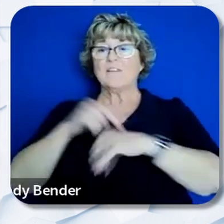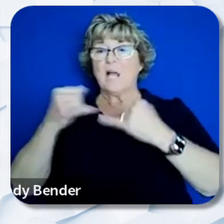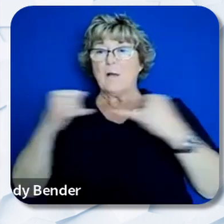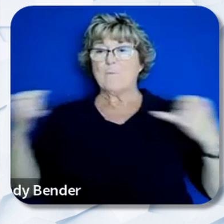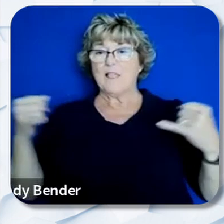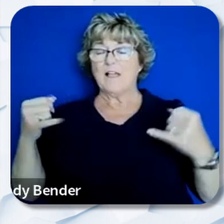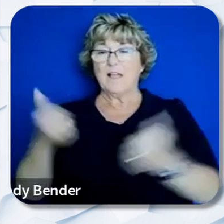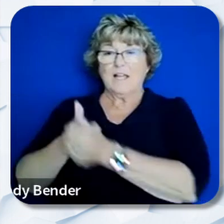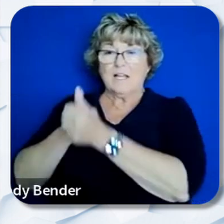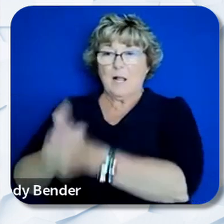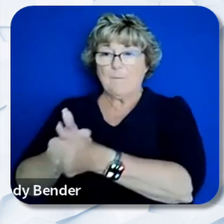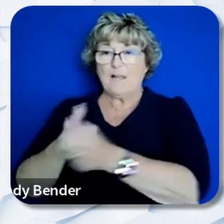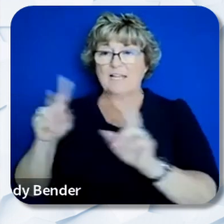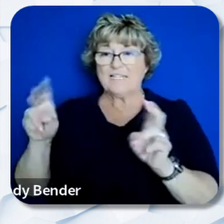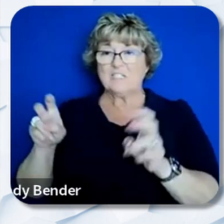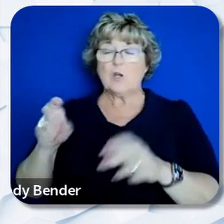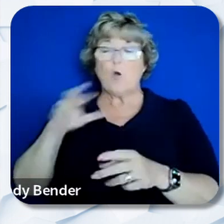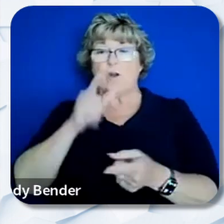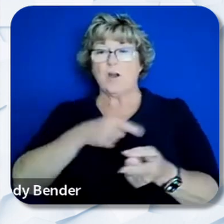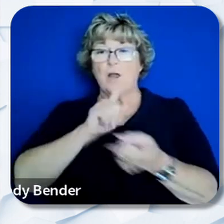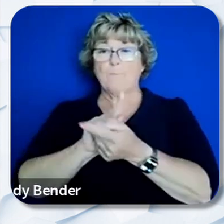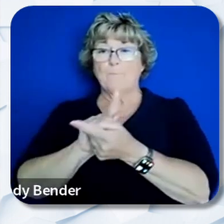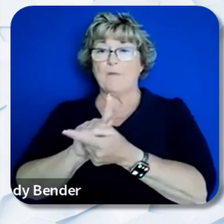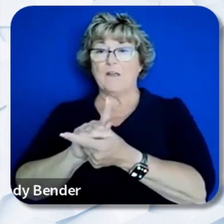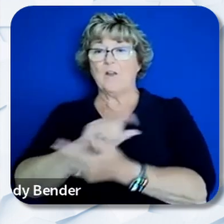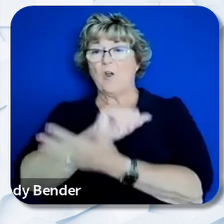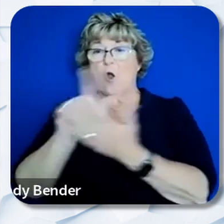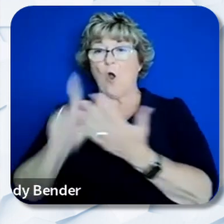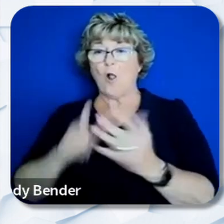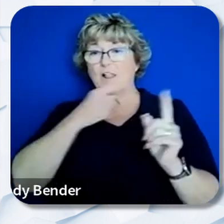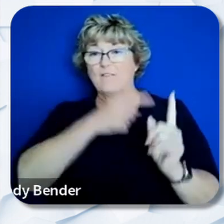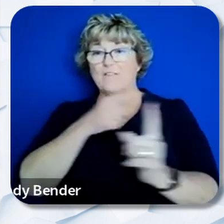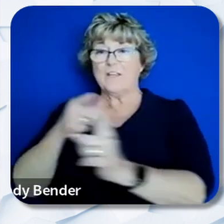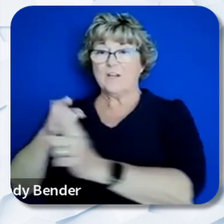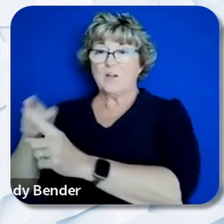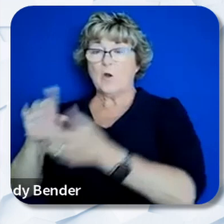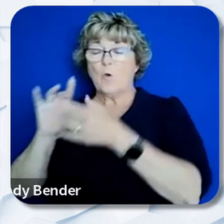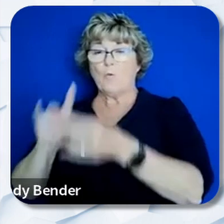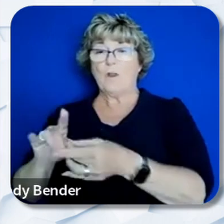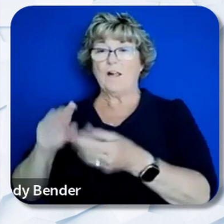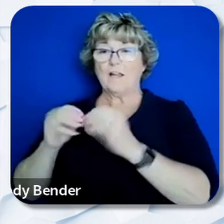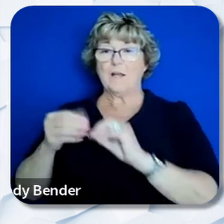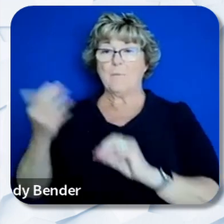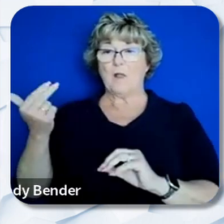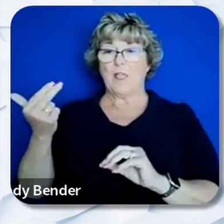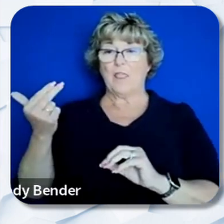issues, or you're not meeting all of the targets around Indicator 13, which is the transition,